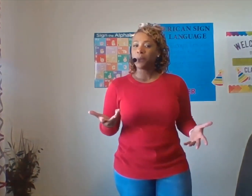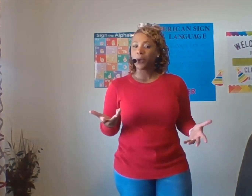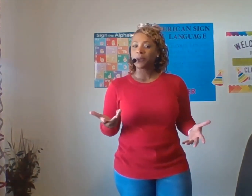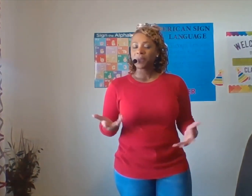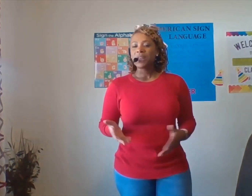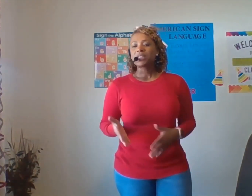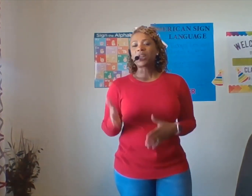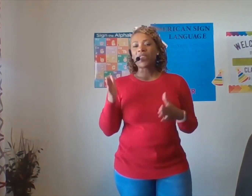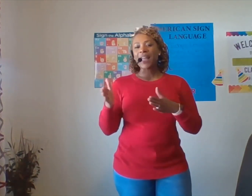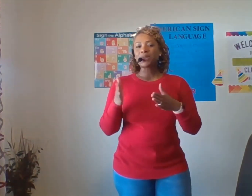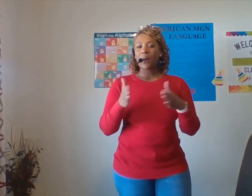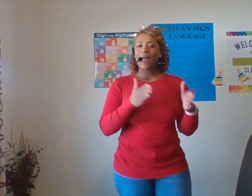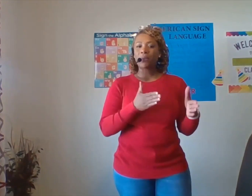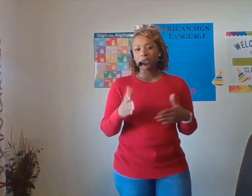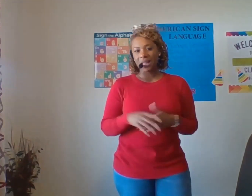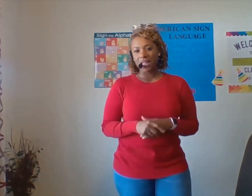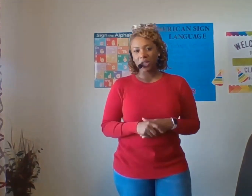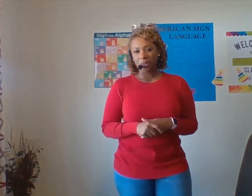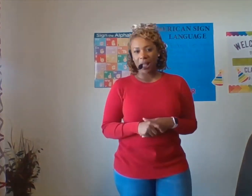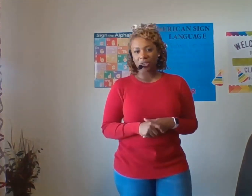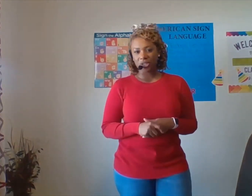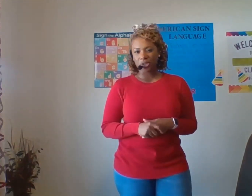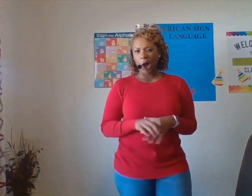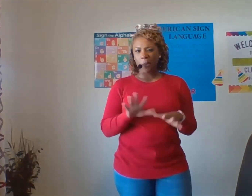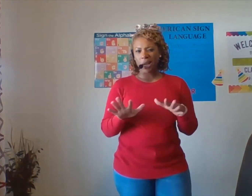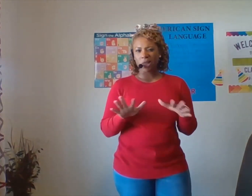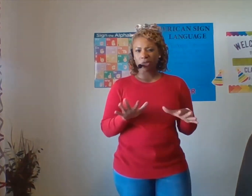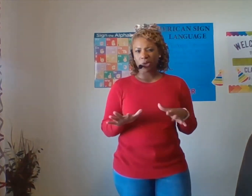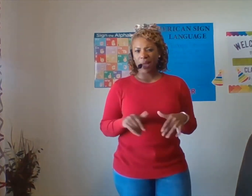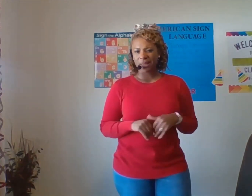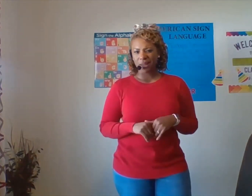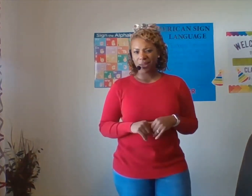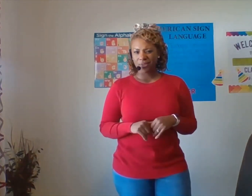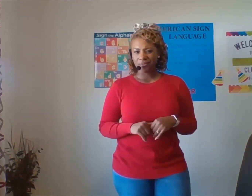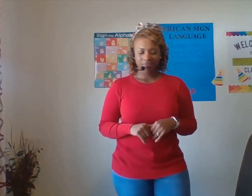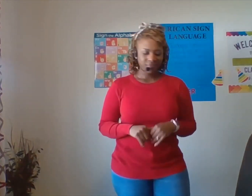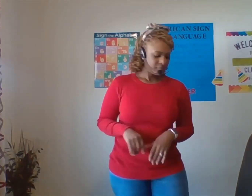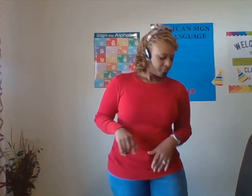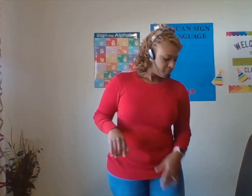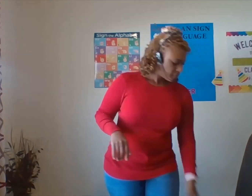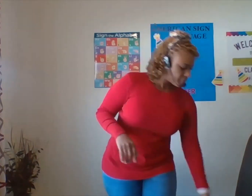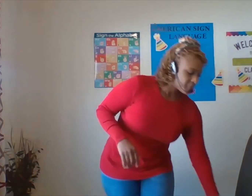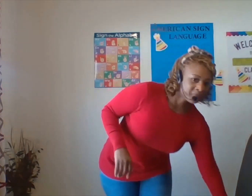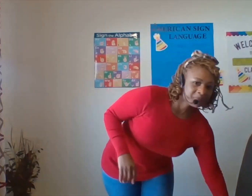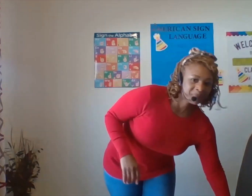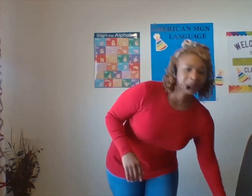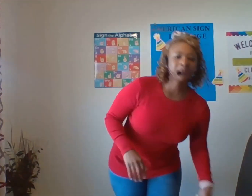important so that's why I'm using that terminology so I hope I didn't throw you guys off